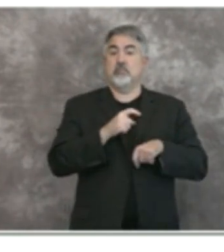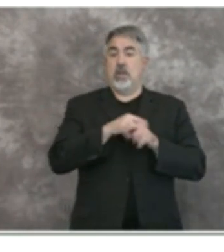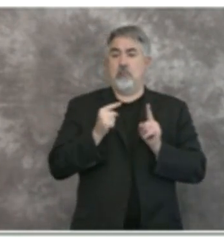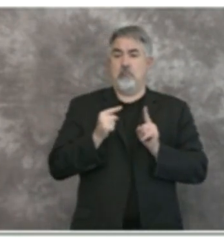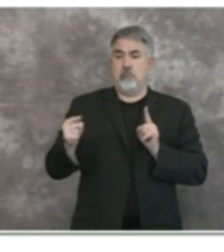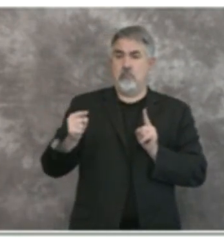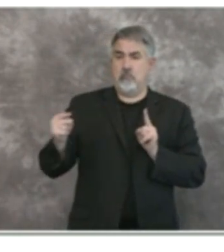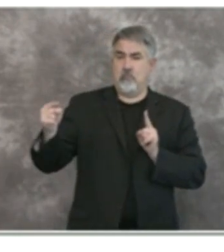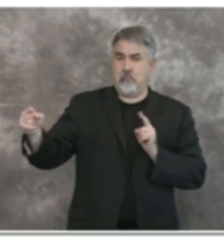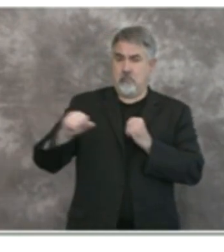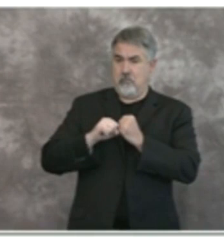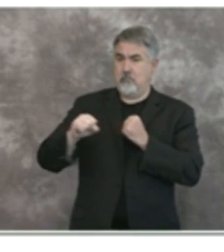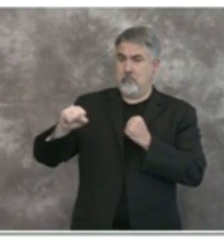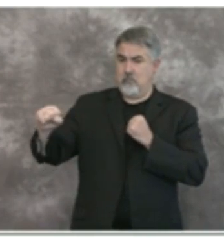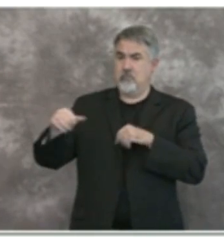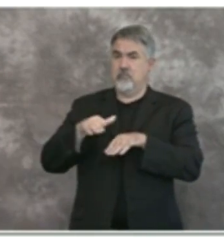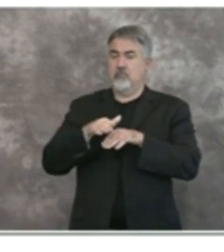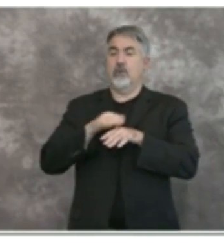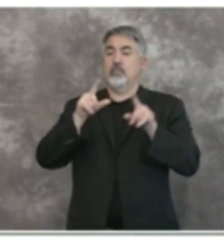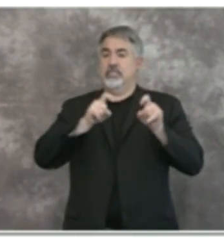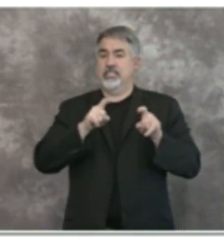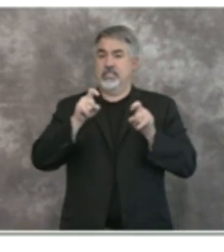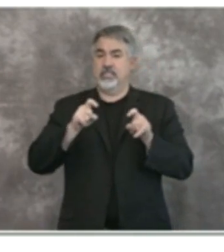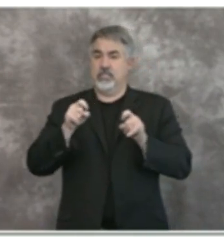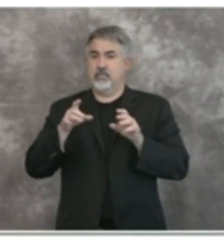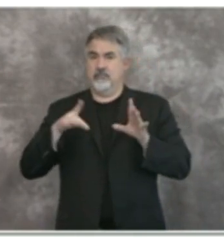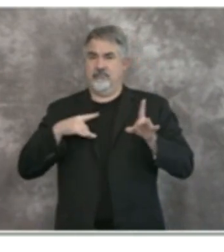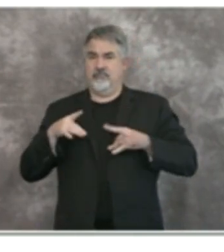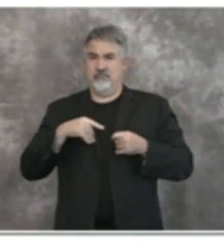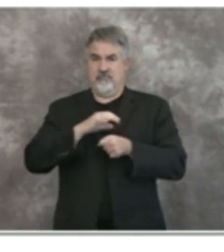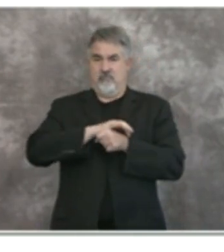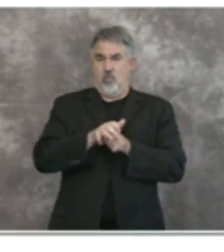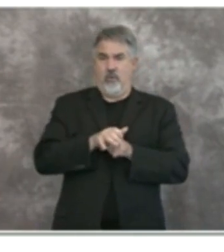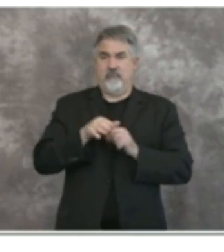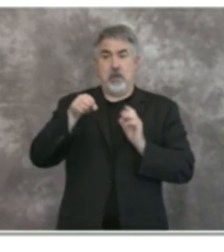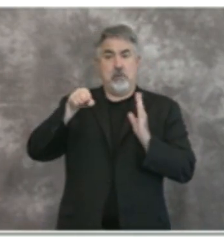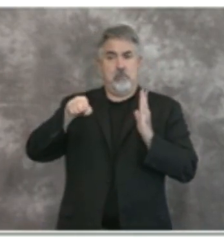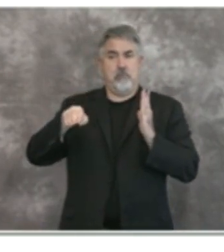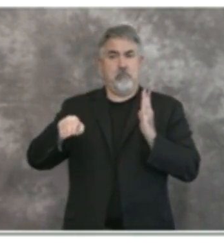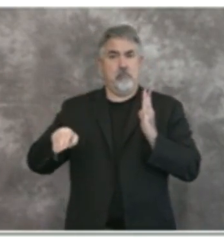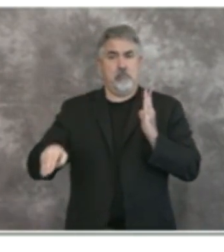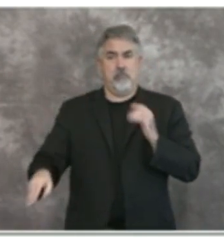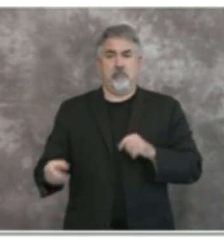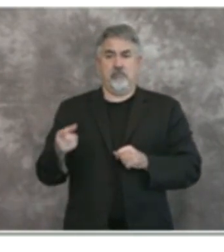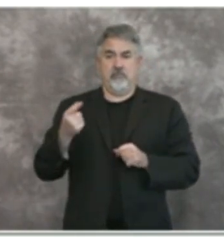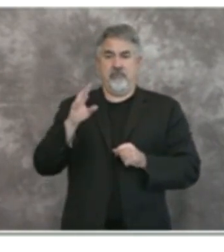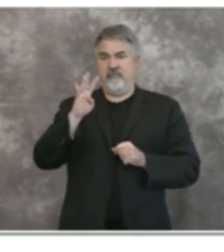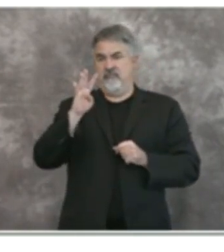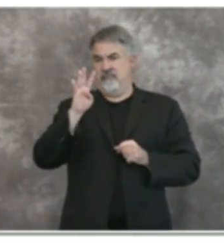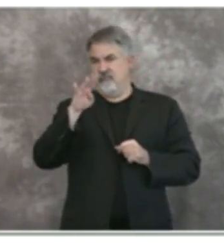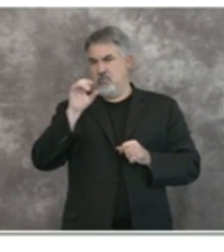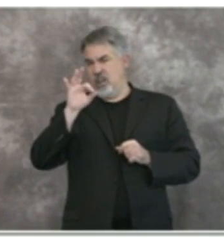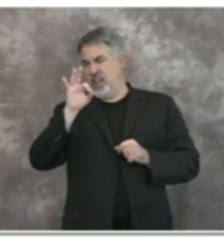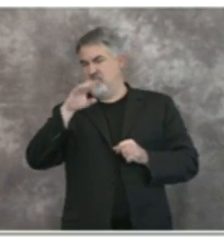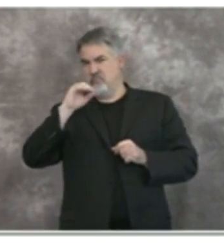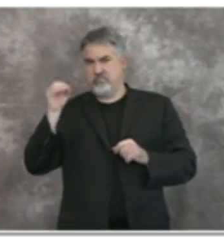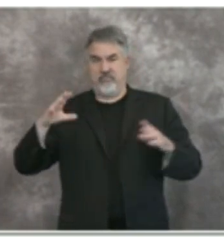THAT IS ENCOURAGING WE'VE SEEN ARE A ROLLING 14 DAY AVERAGE OF PERCENTAGE OF TOTAL TESTED